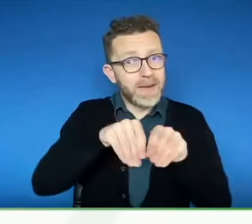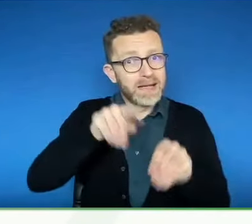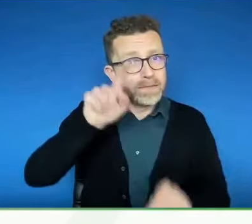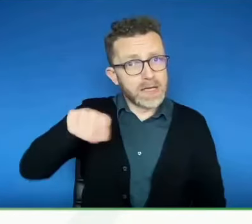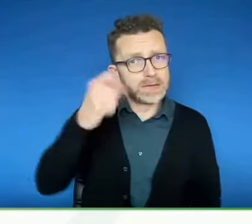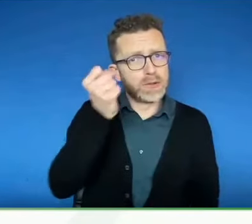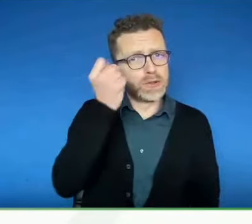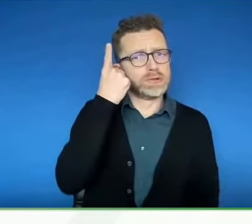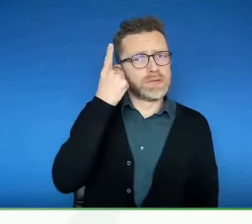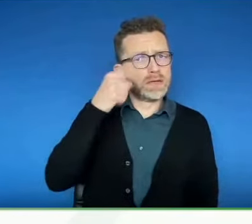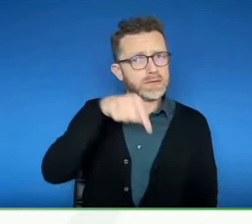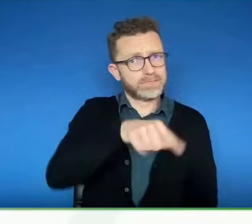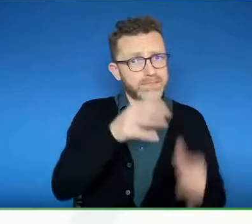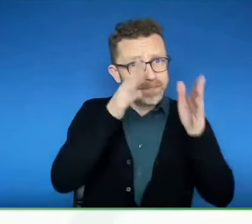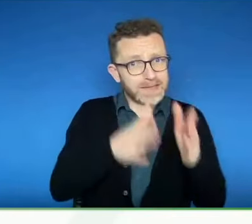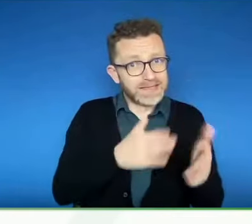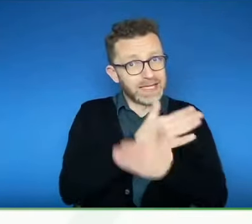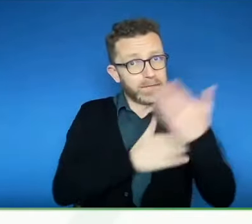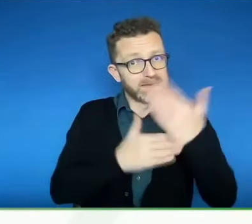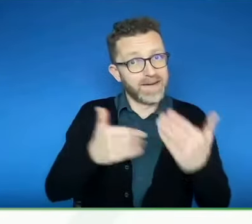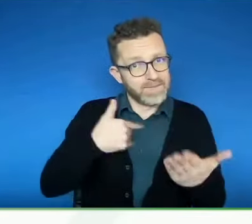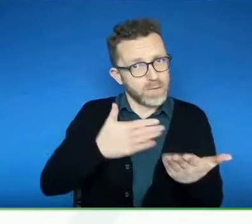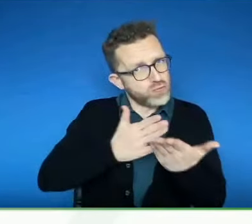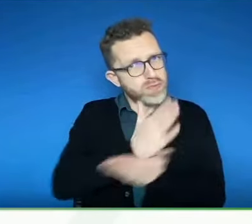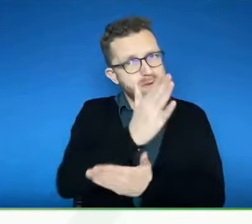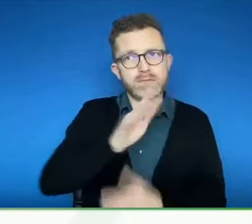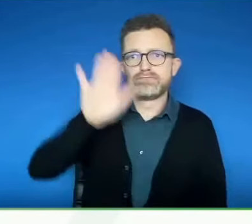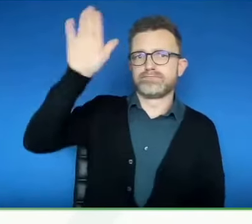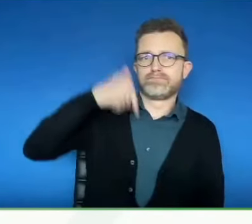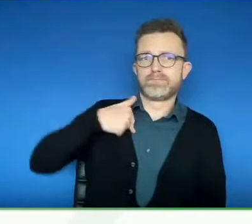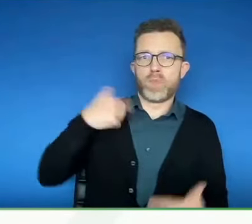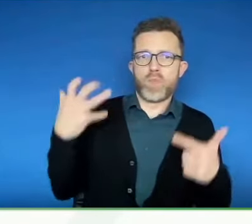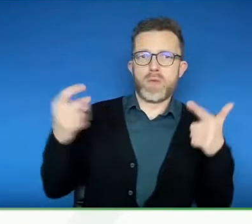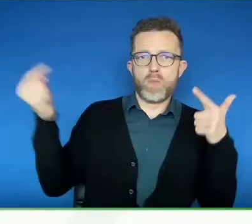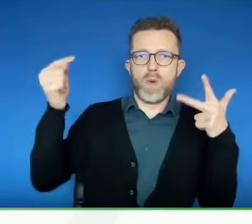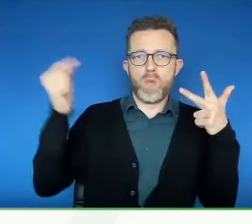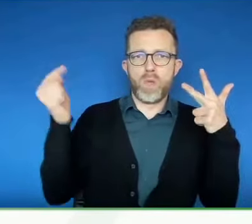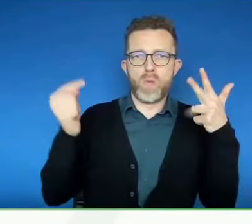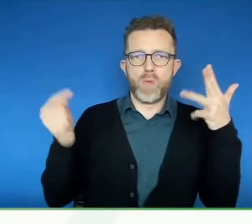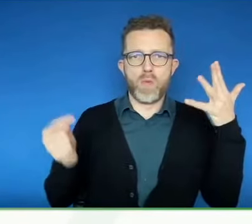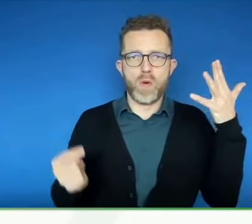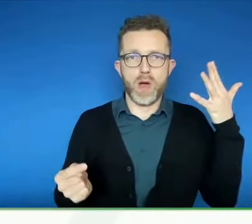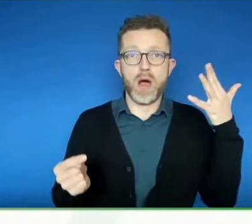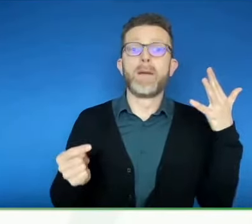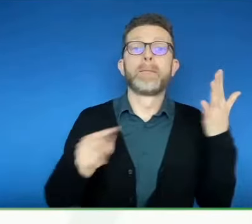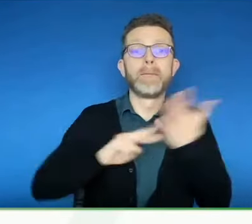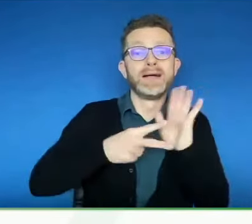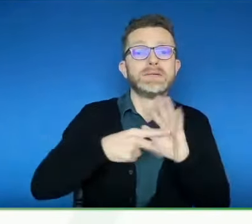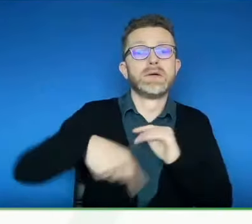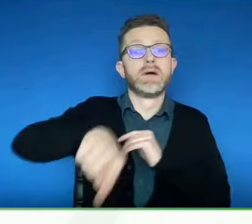And all of the support base given on access and communication by